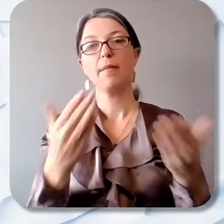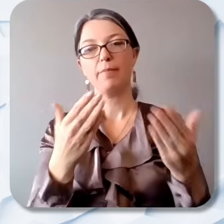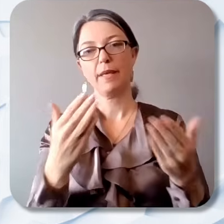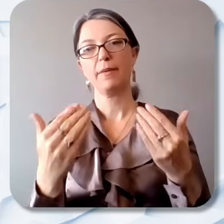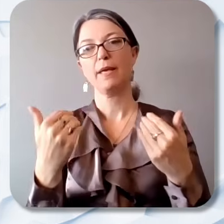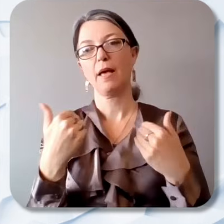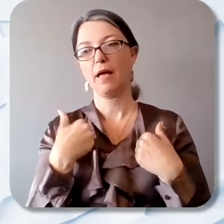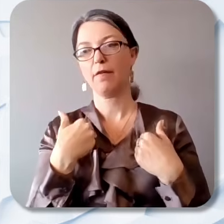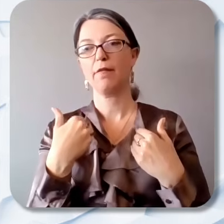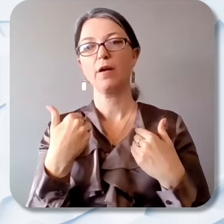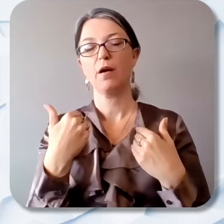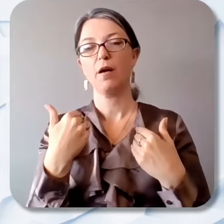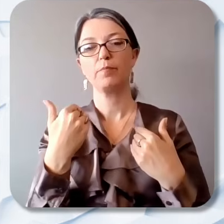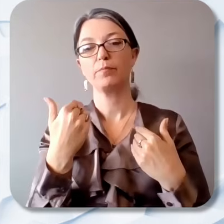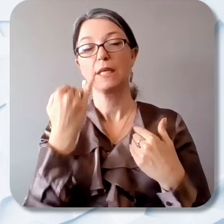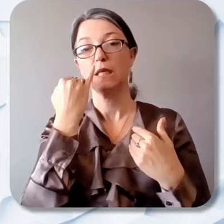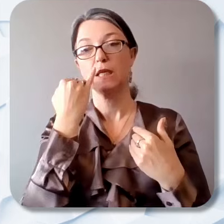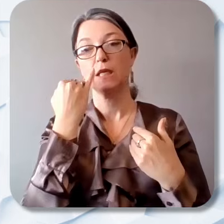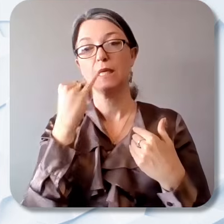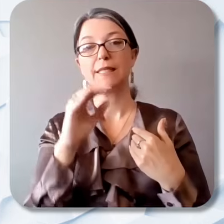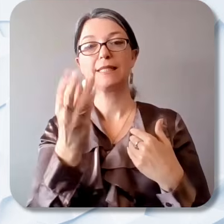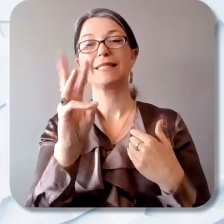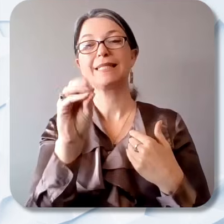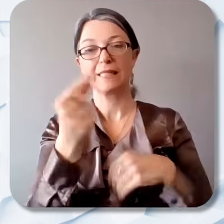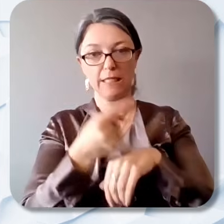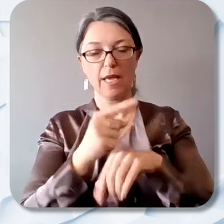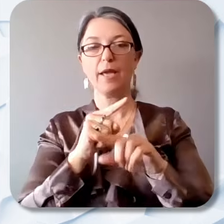or if we need more data, we might go to a 90 day, but it will never be more than that.